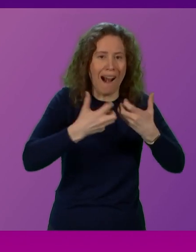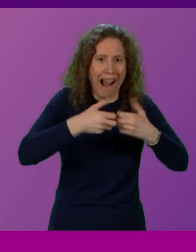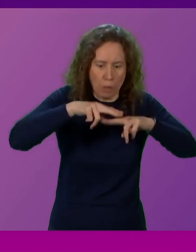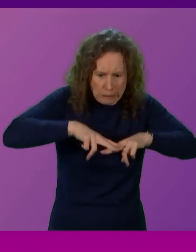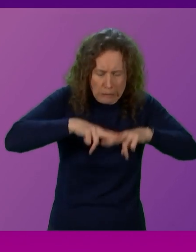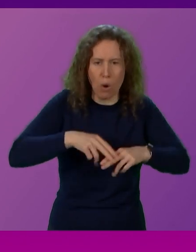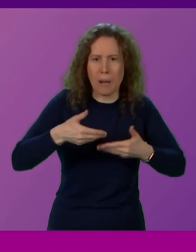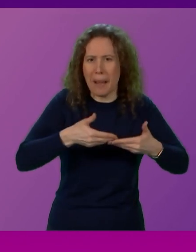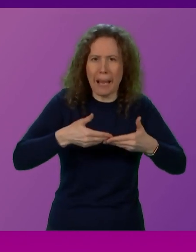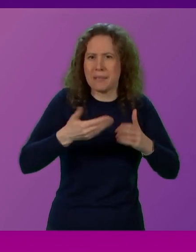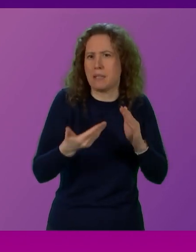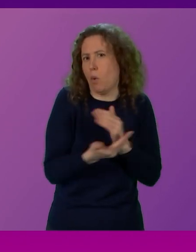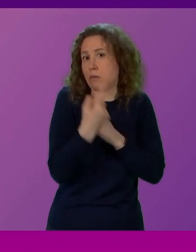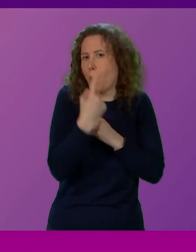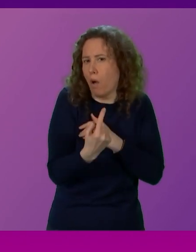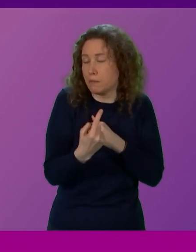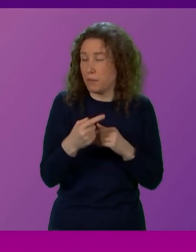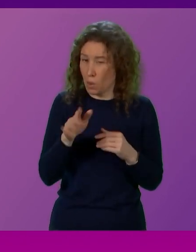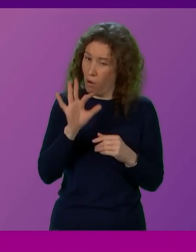As February is heart month, will the First Minister support the campaign to ensure that